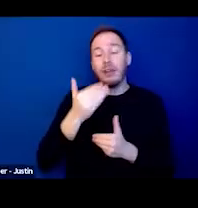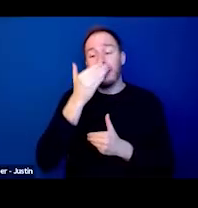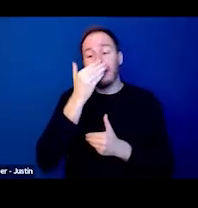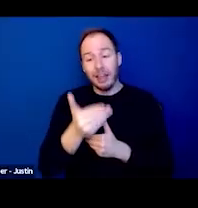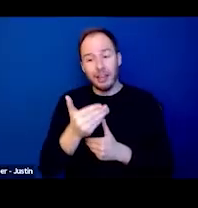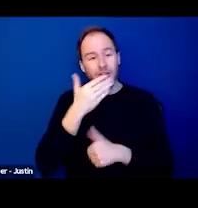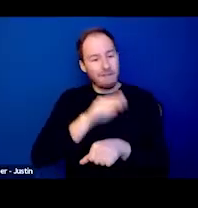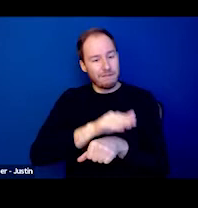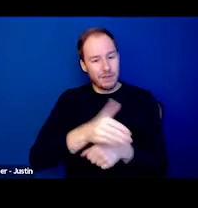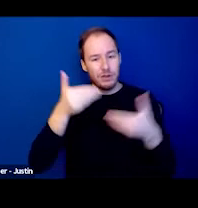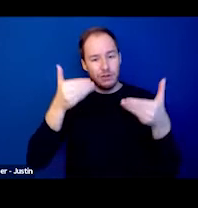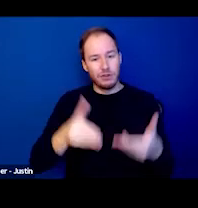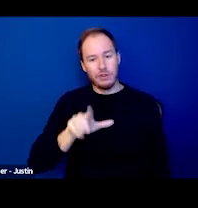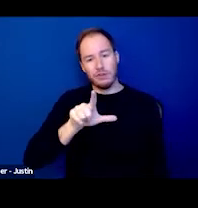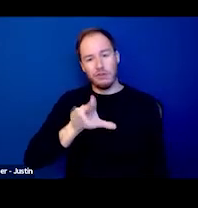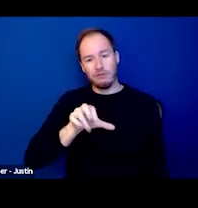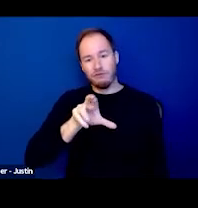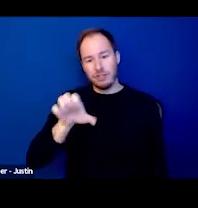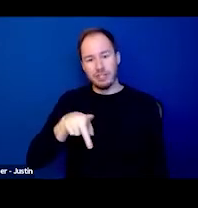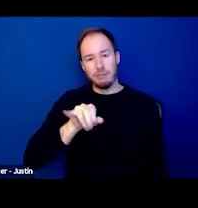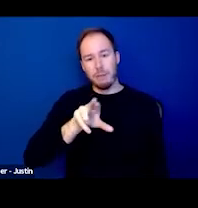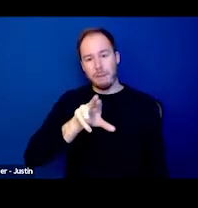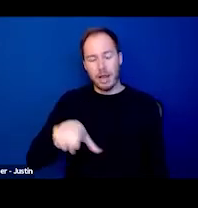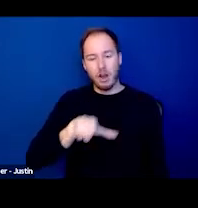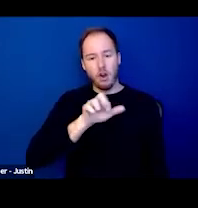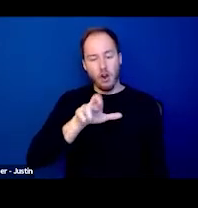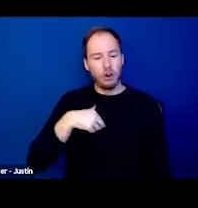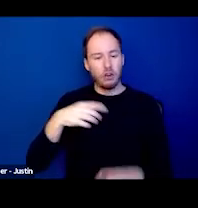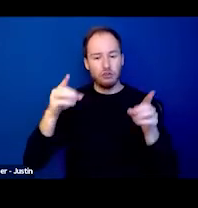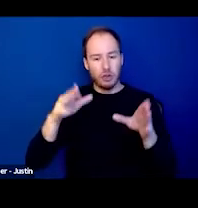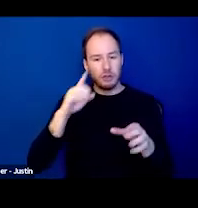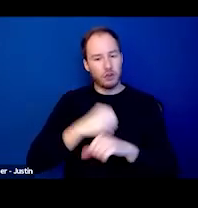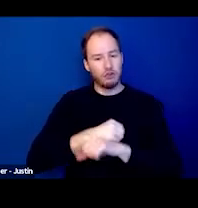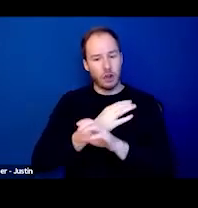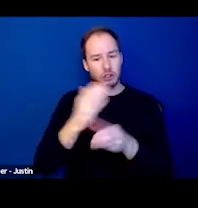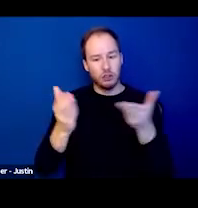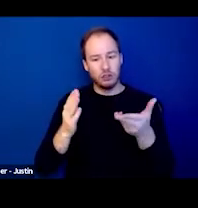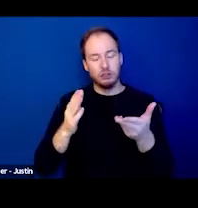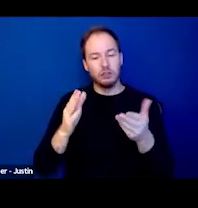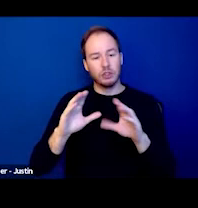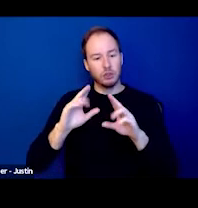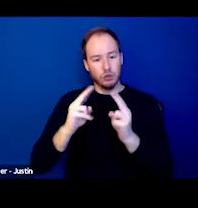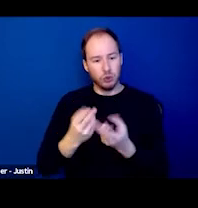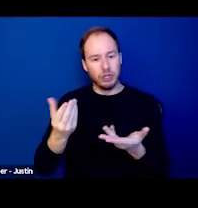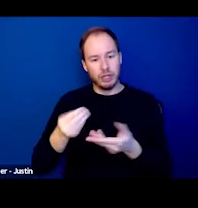My name is Lucrece Pierre-Carr, and I'm the director of the Crisis Services Unit here in HHSC in Texas.